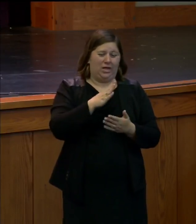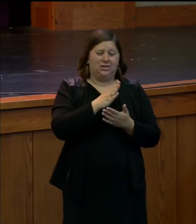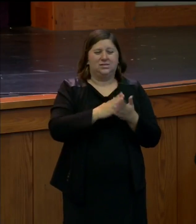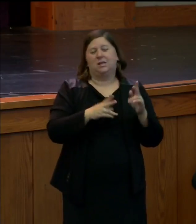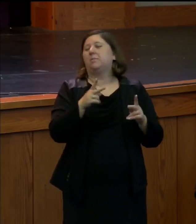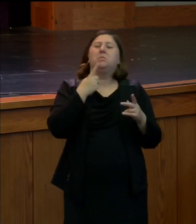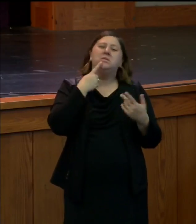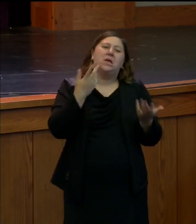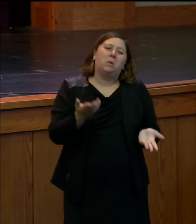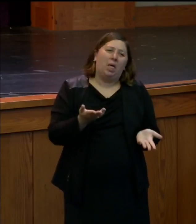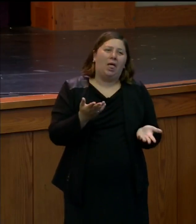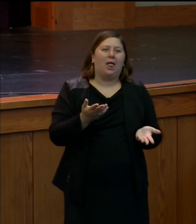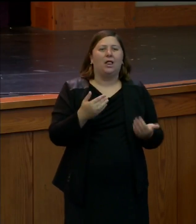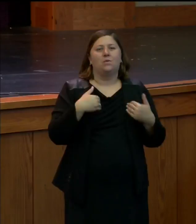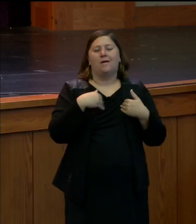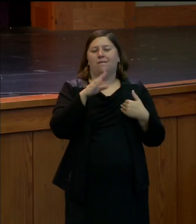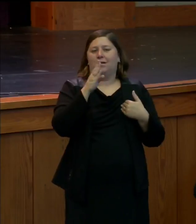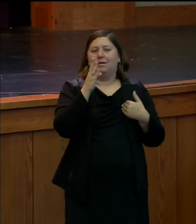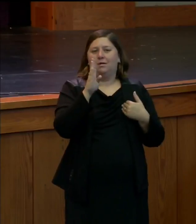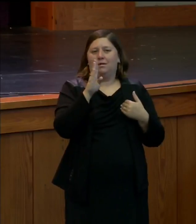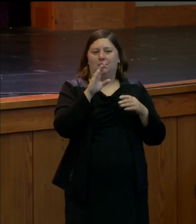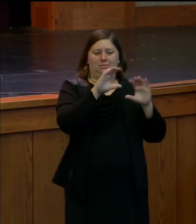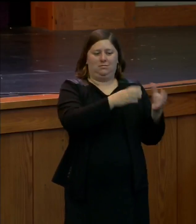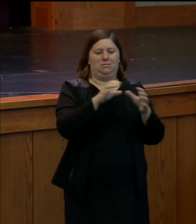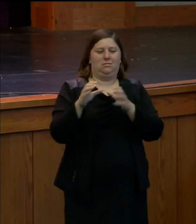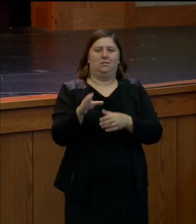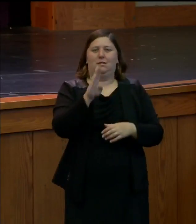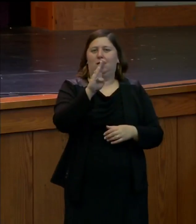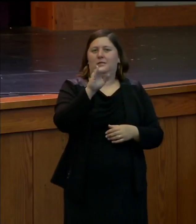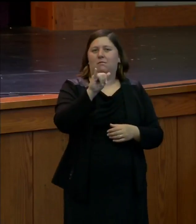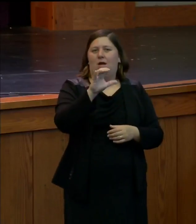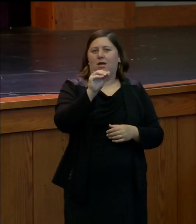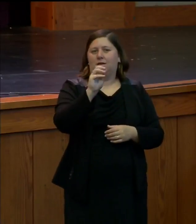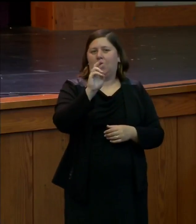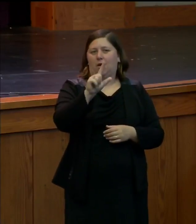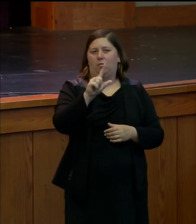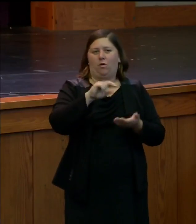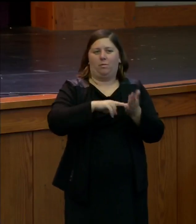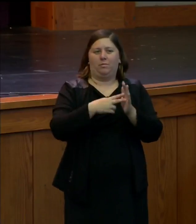YOU HAVE BICAMERAL LEGISLATURE MAKES POLICY MAKING SLOWER.